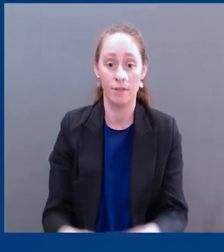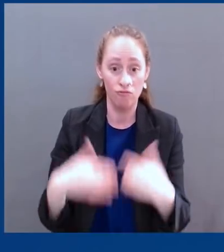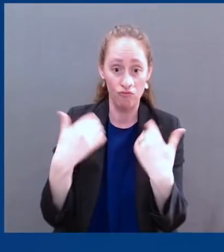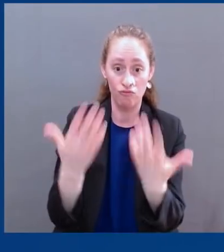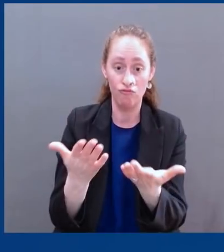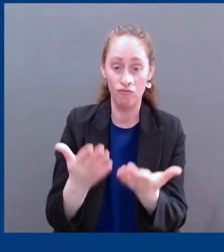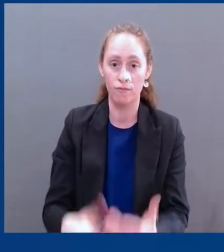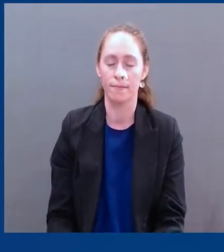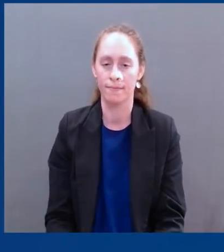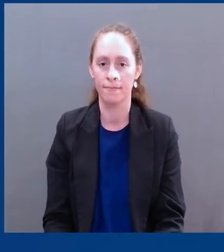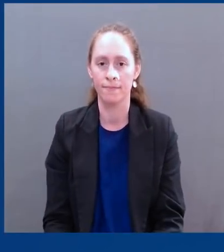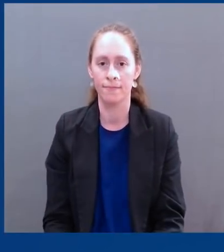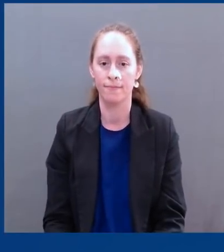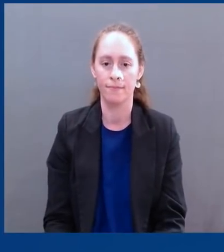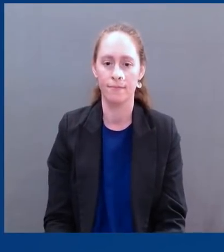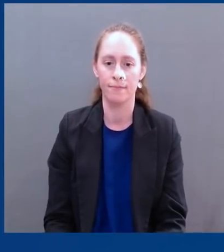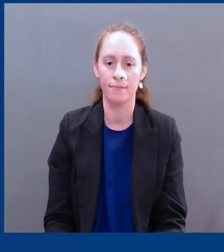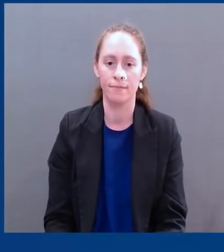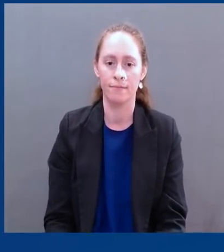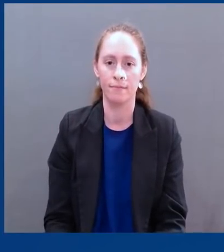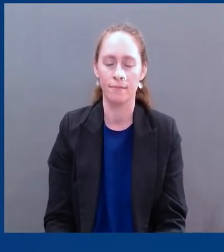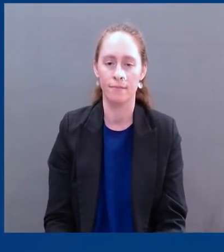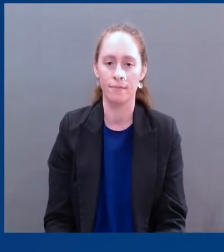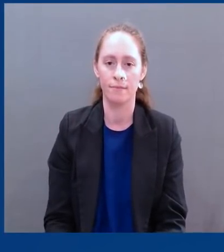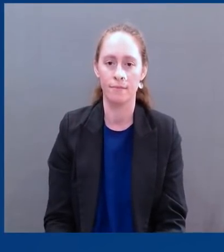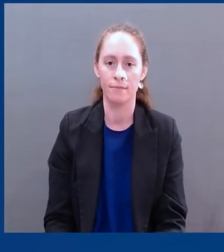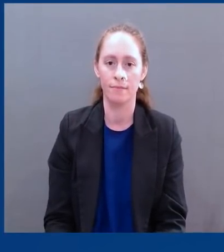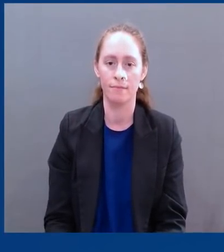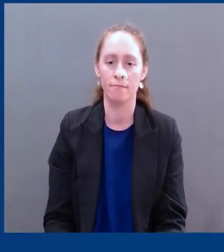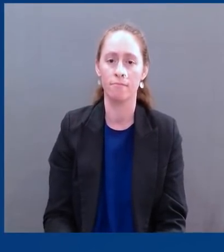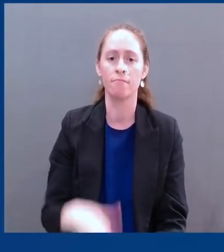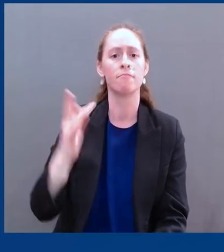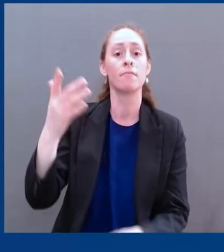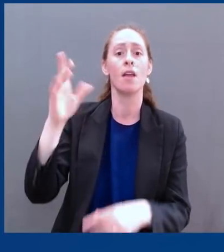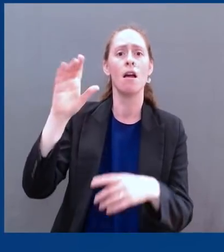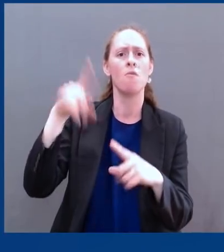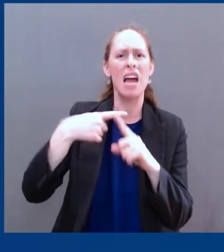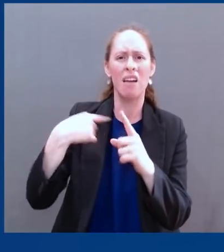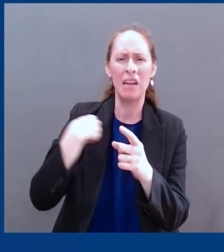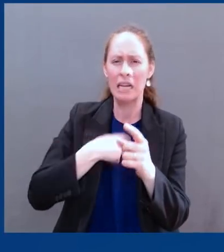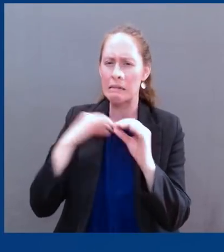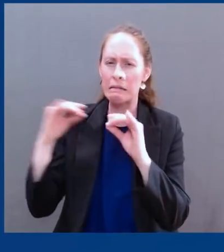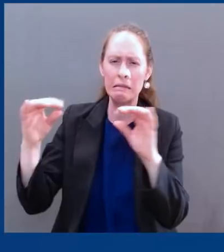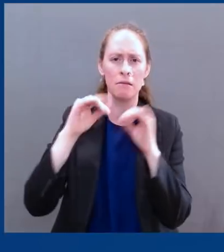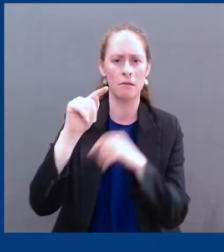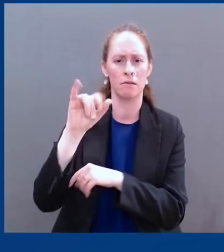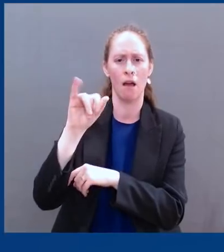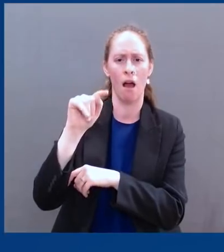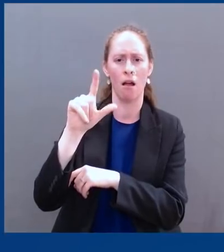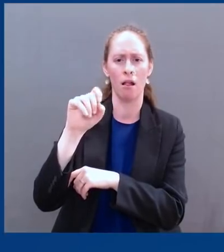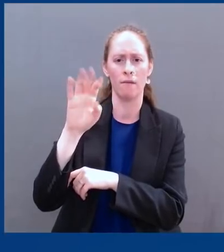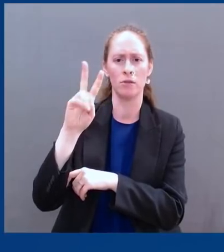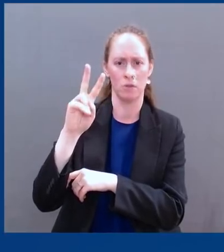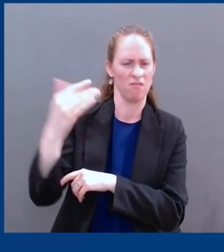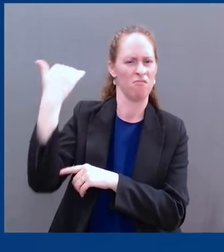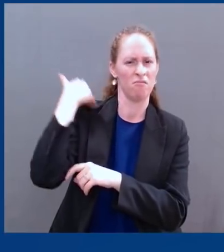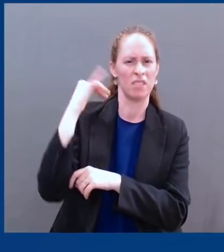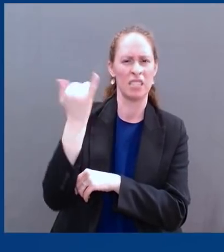So we last reassessed Title 42 at the end of January. As you recall, that was just around or right after the peak of our Omicron surge,